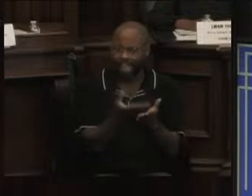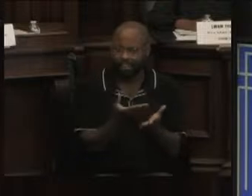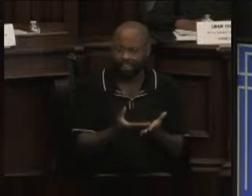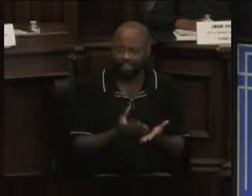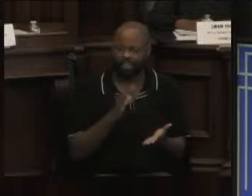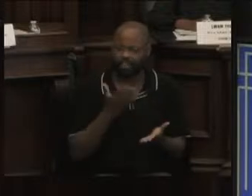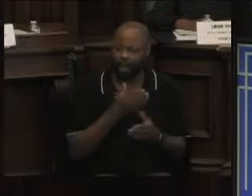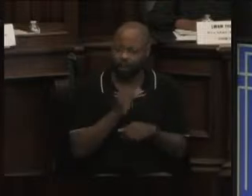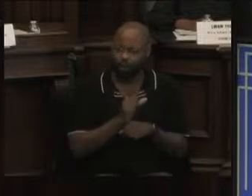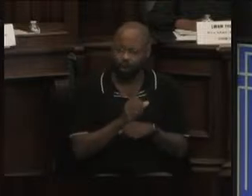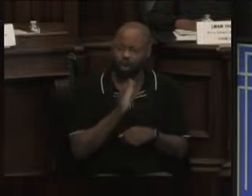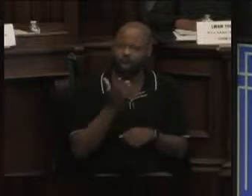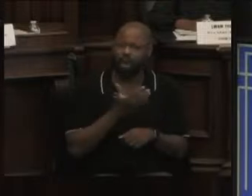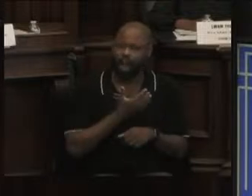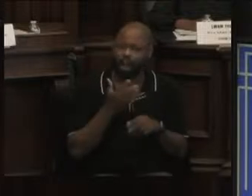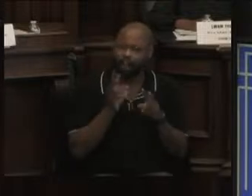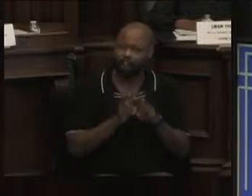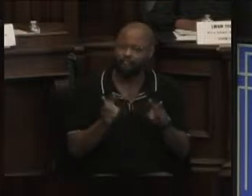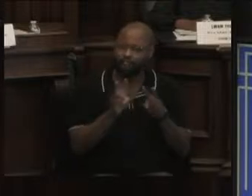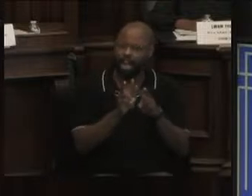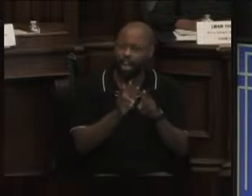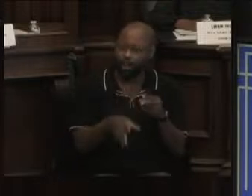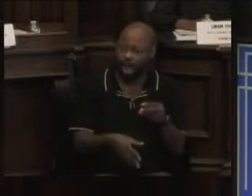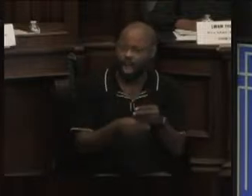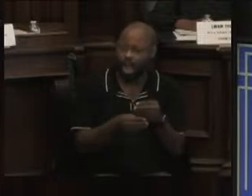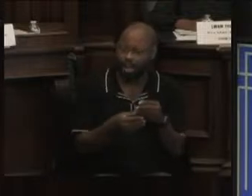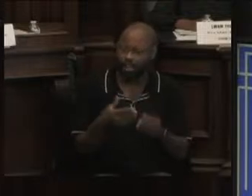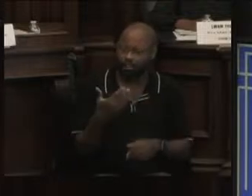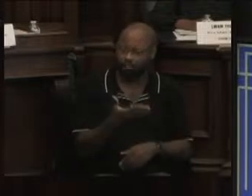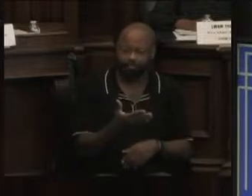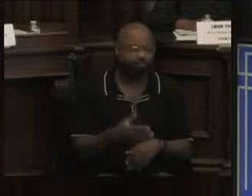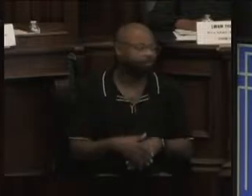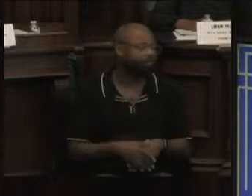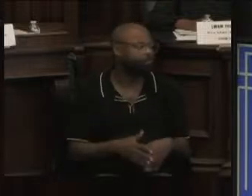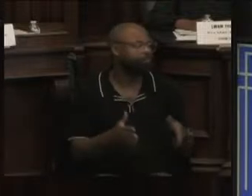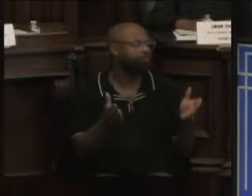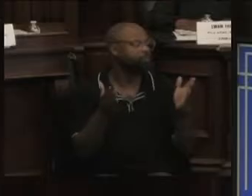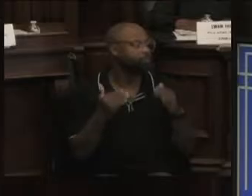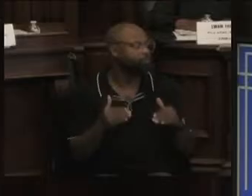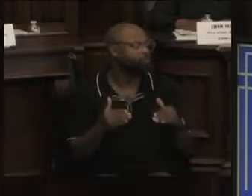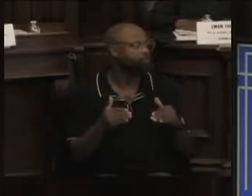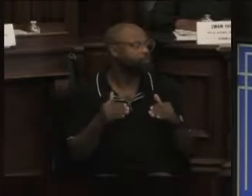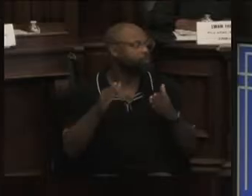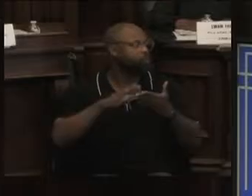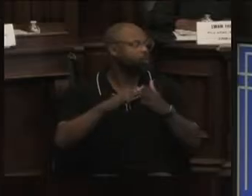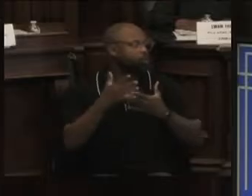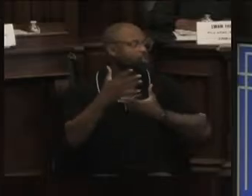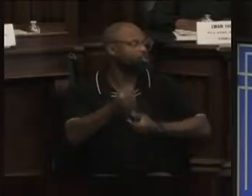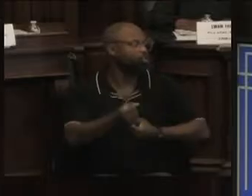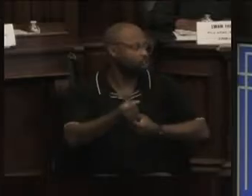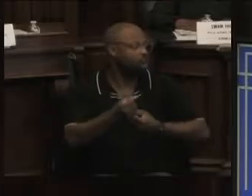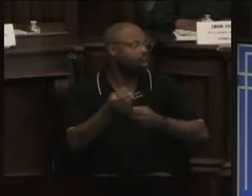The community should consistently see evidence of